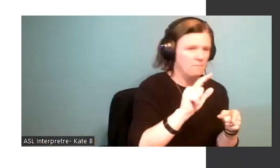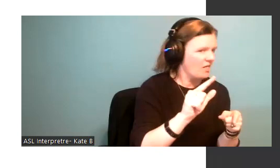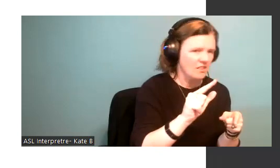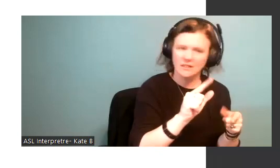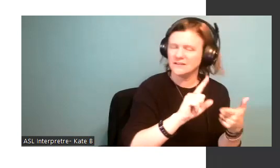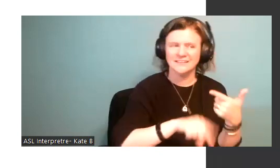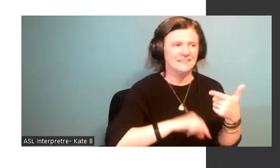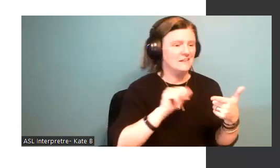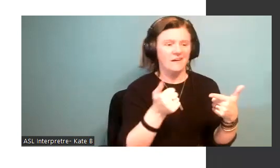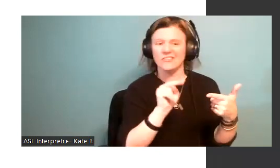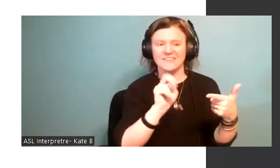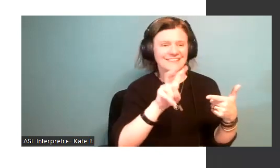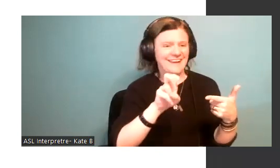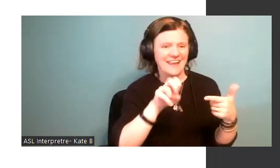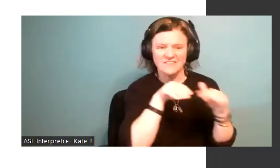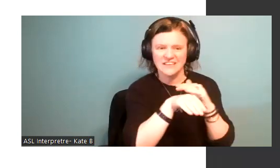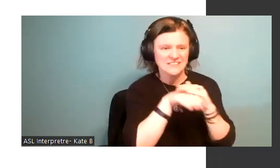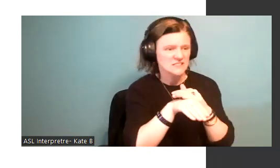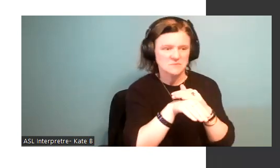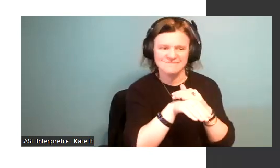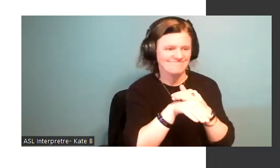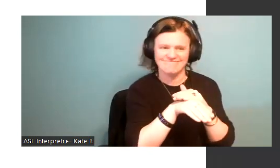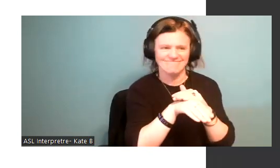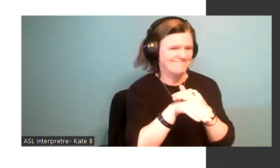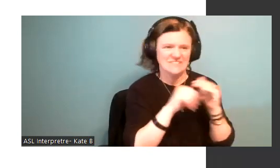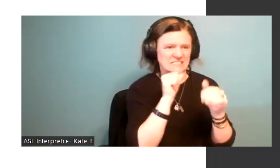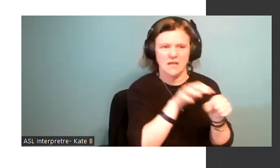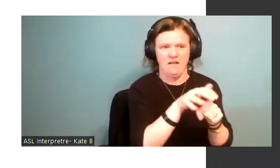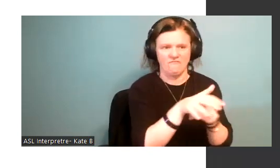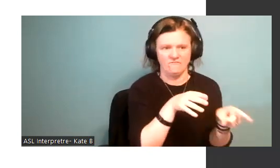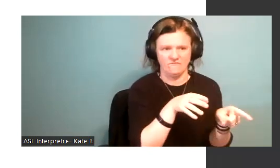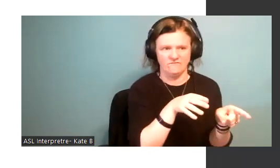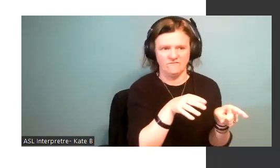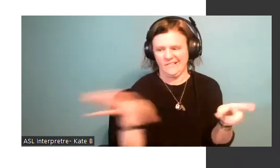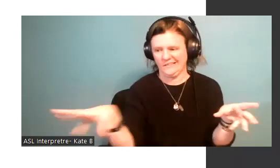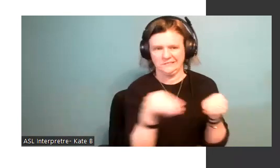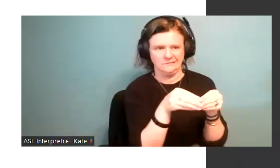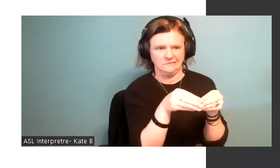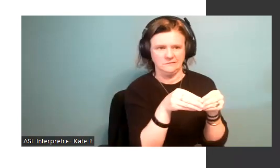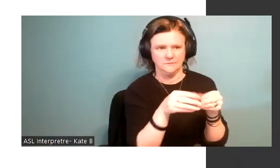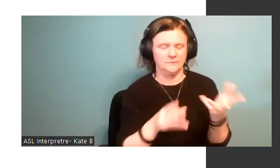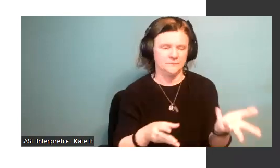do what I need natively? If yes, try to use that